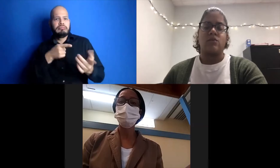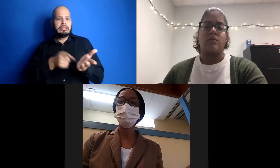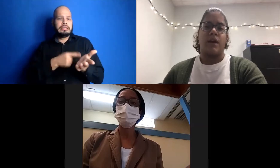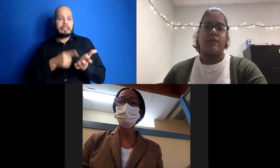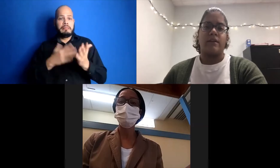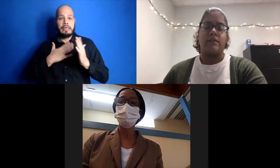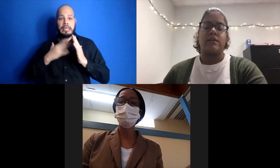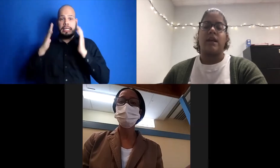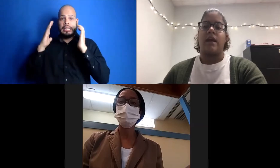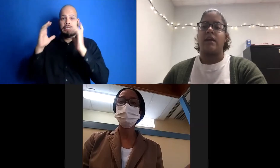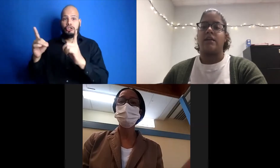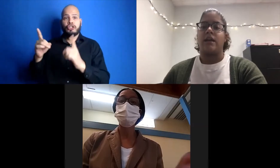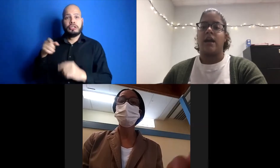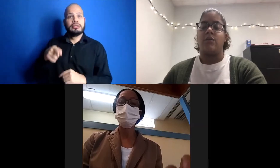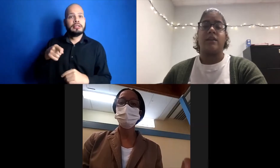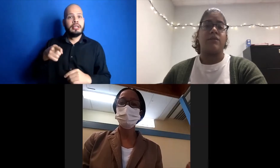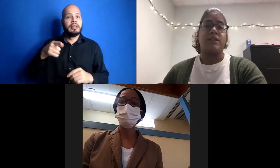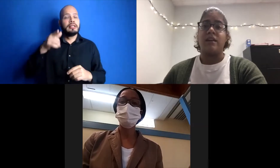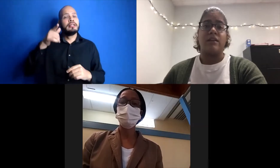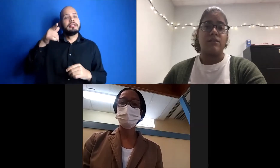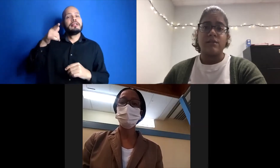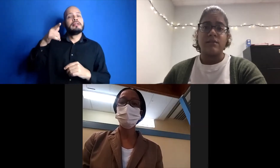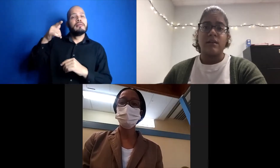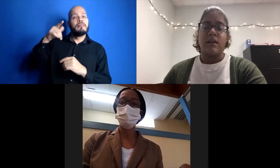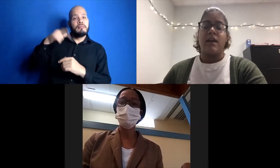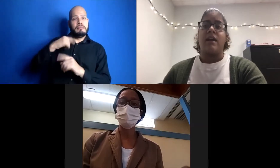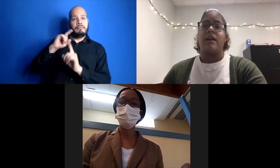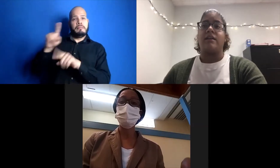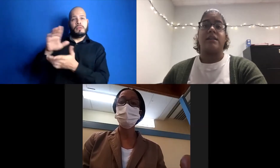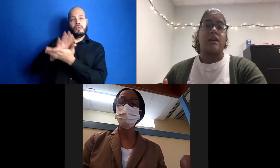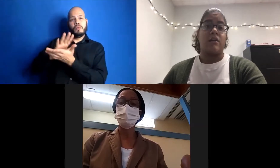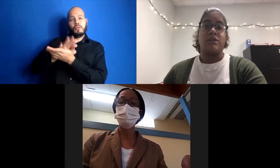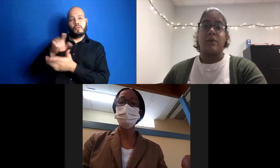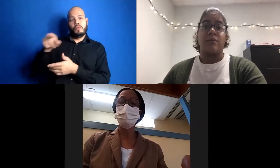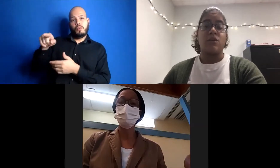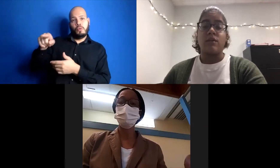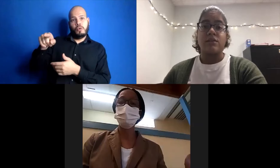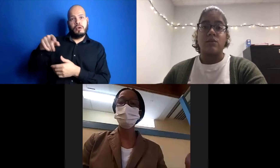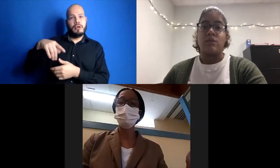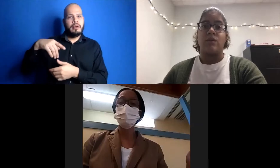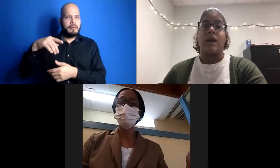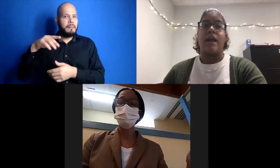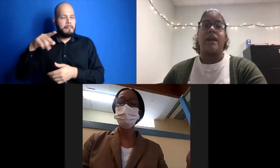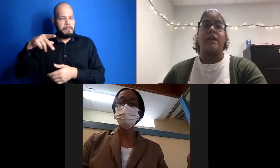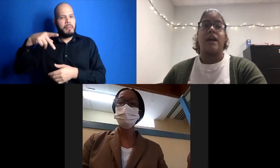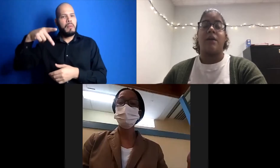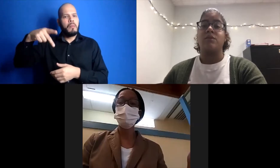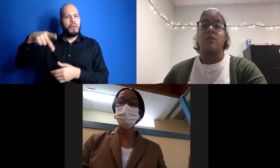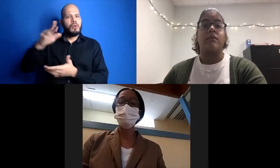Providence and I went there for 10 years and it's a college preparatory school and I was one of the